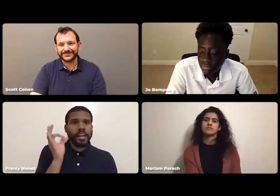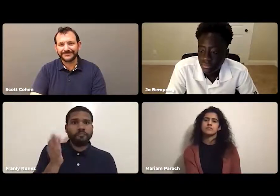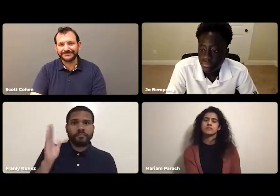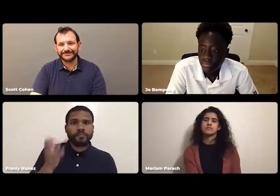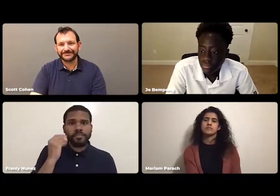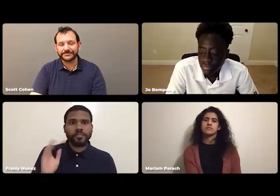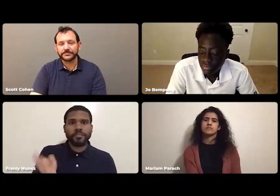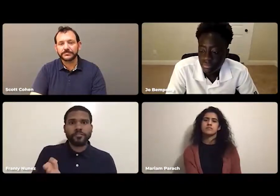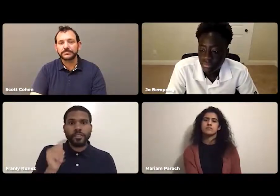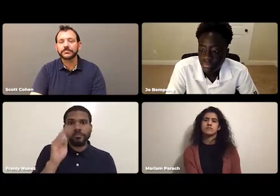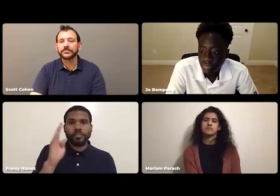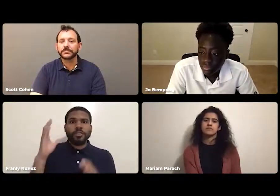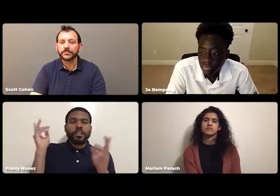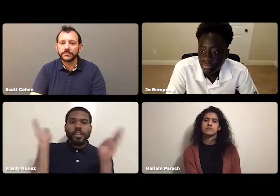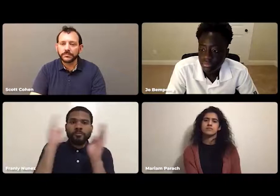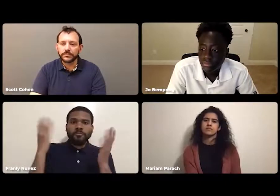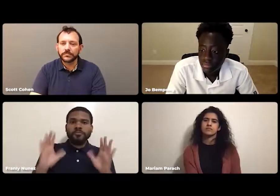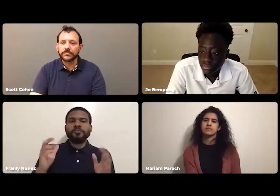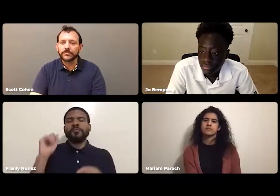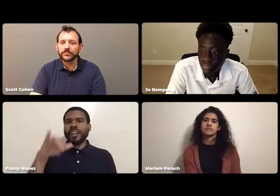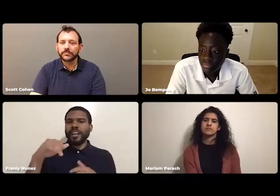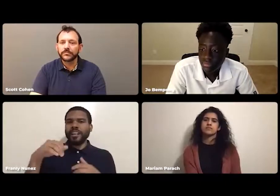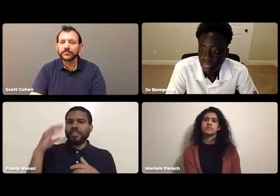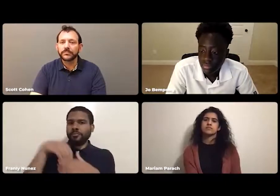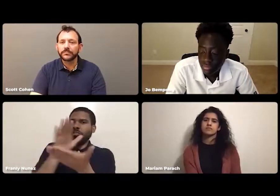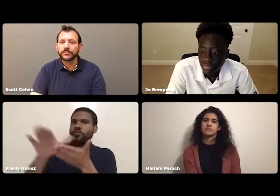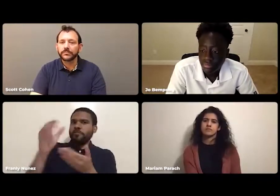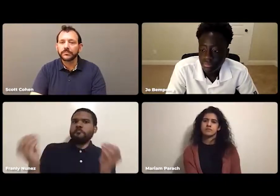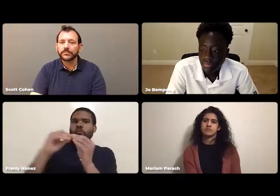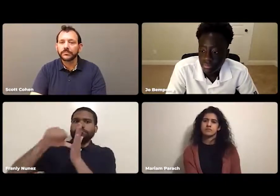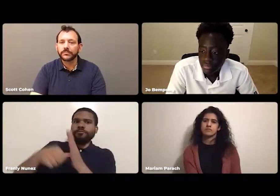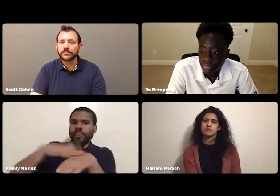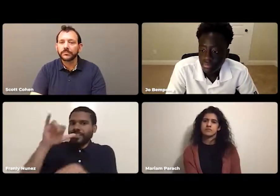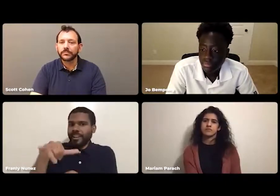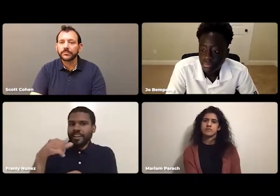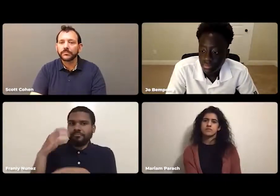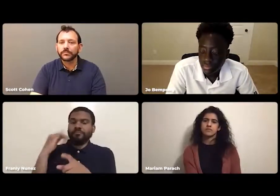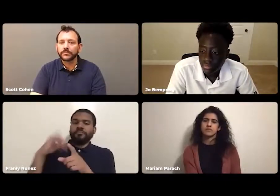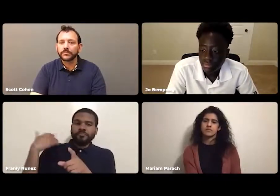Some of those folks may never have had a lower grade because they're afraid of what that says about them.